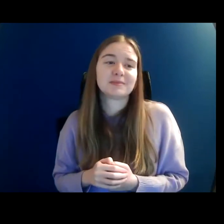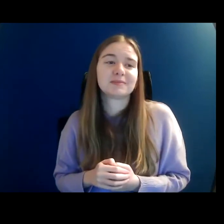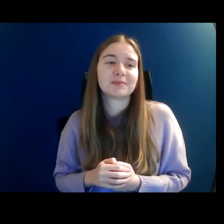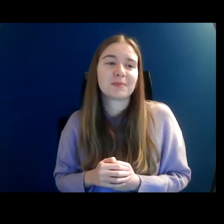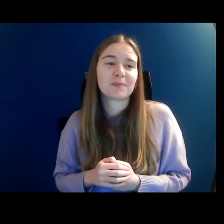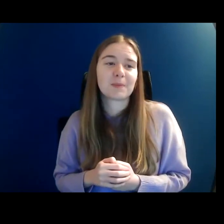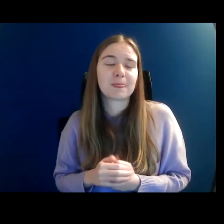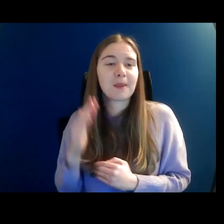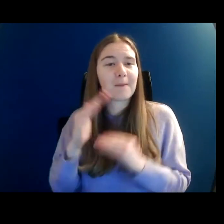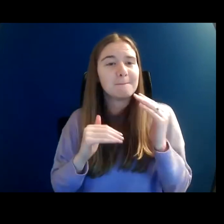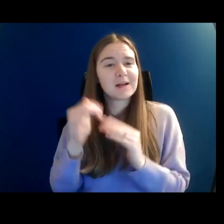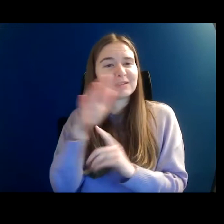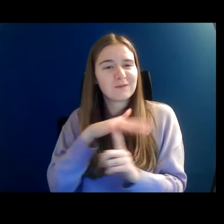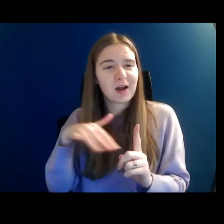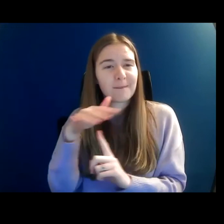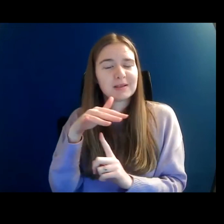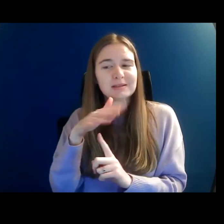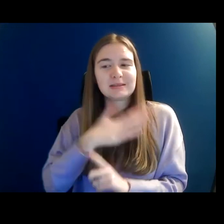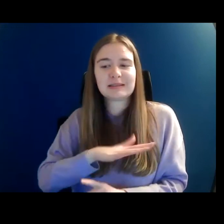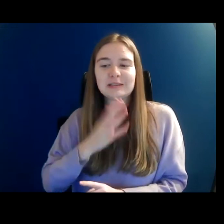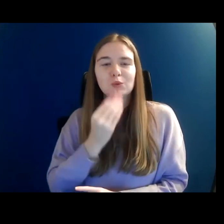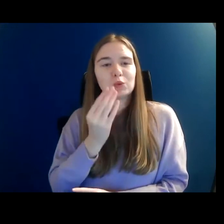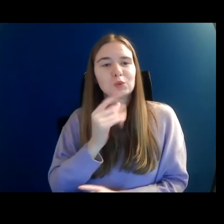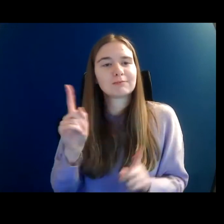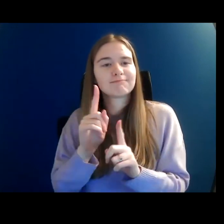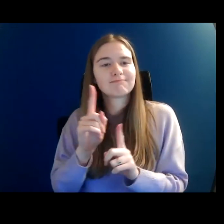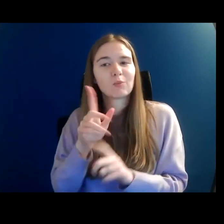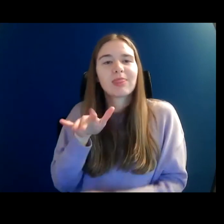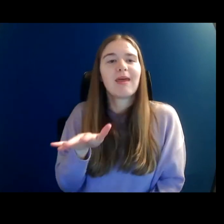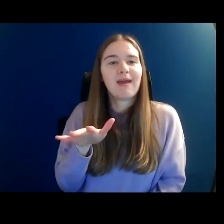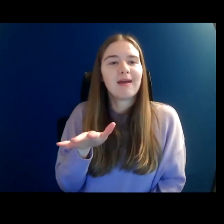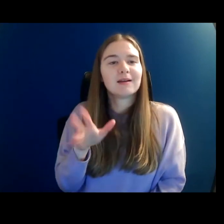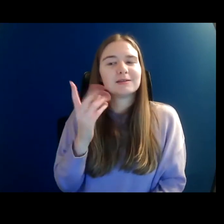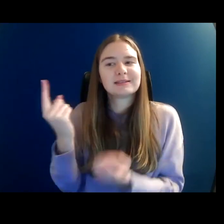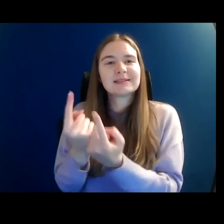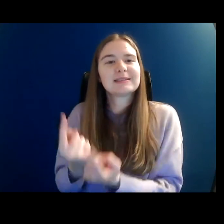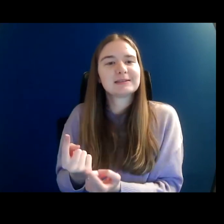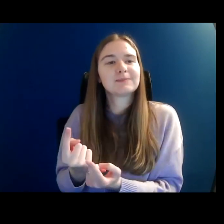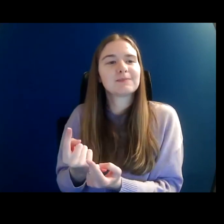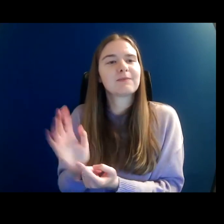a built environment needs to use what already exists. For a lot of buildings, this might include